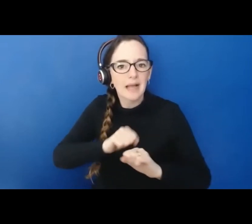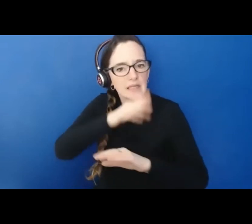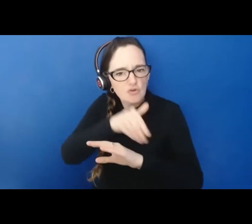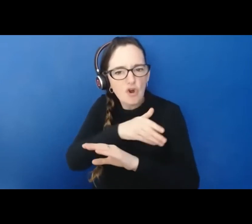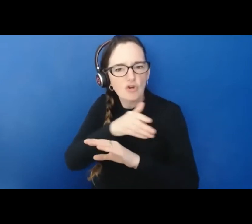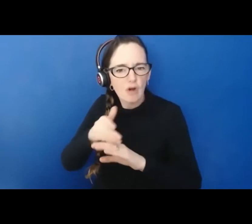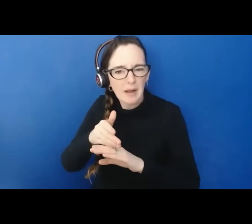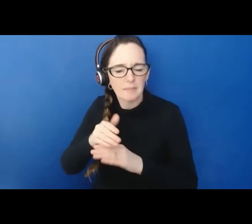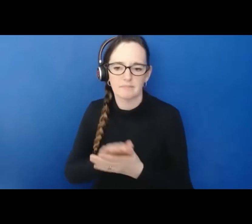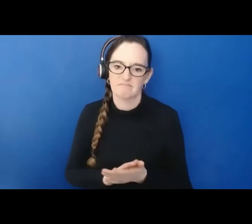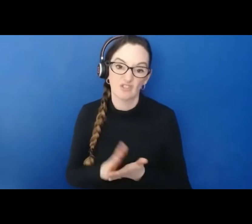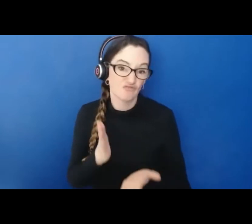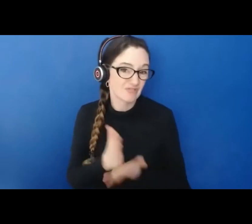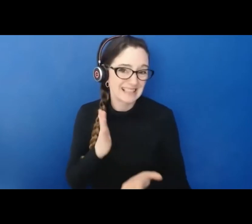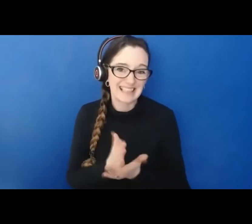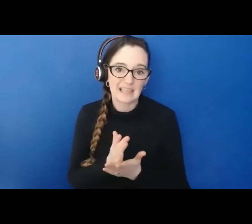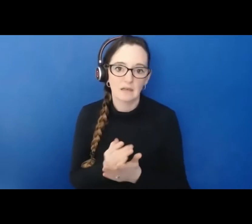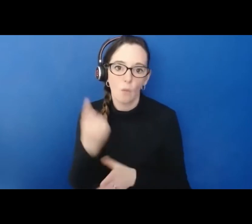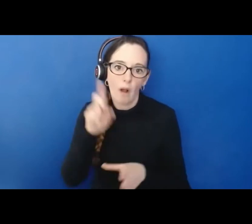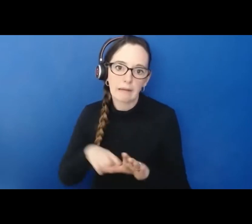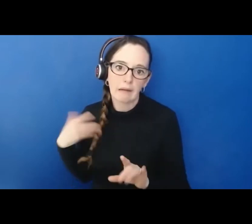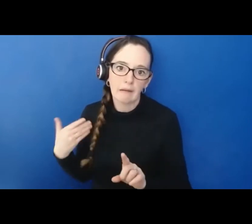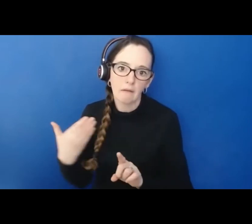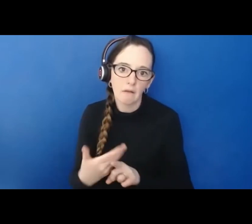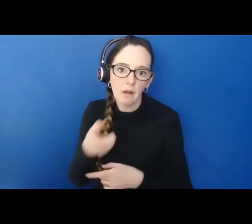the world through our screens. Is this the point at which public art becomes